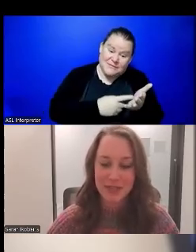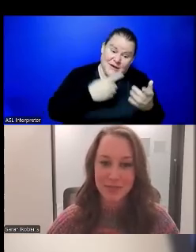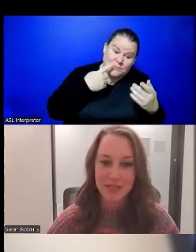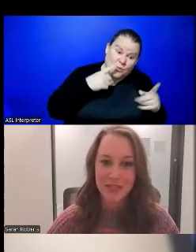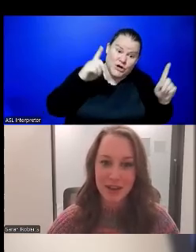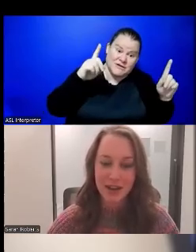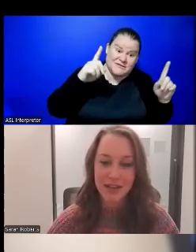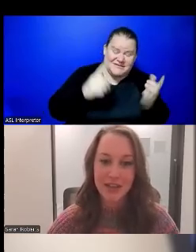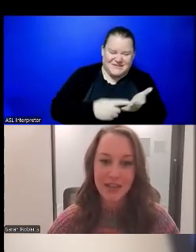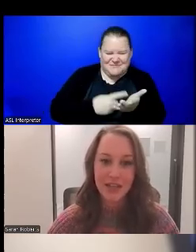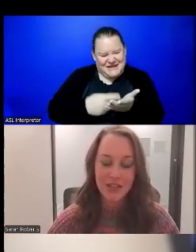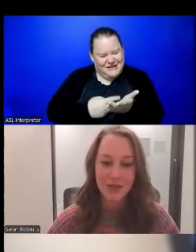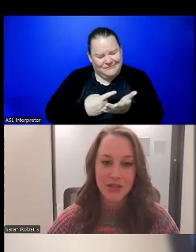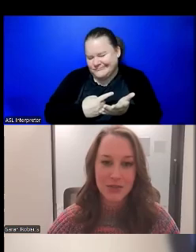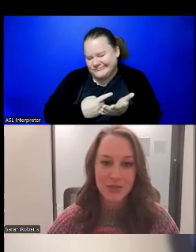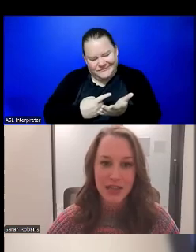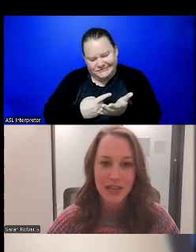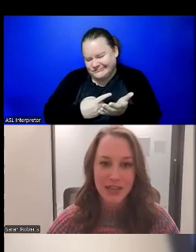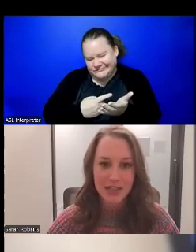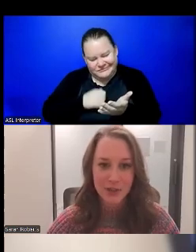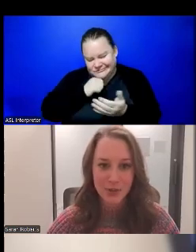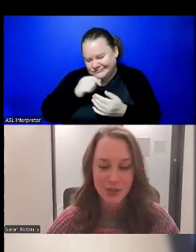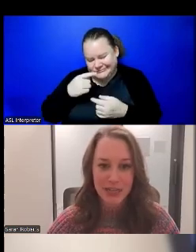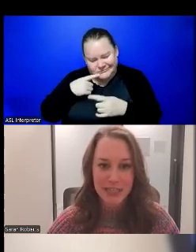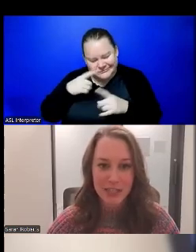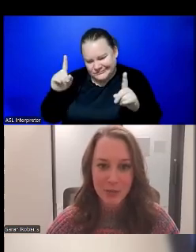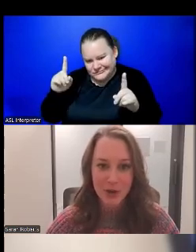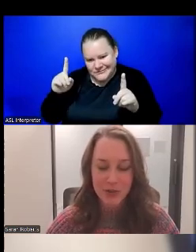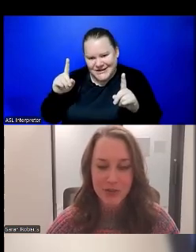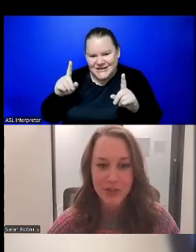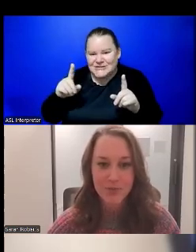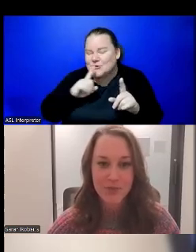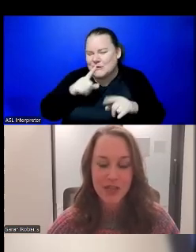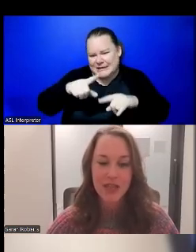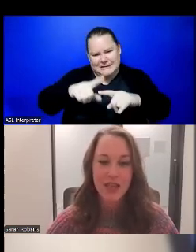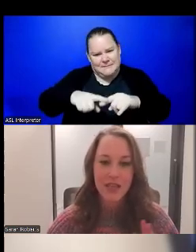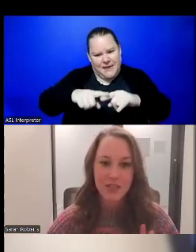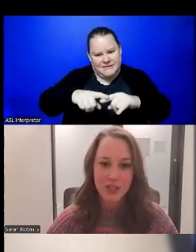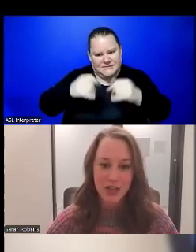sometimes it's not. So I do take an individualized approach. In